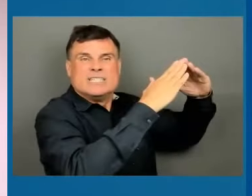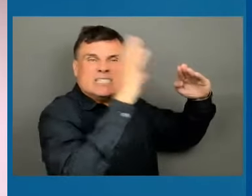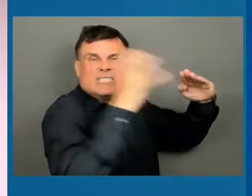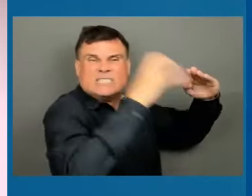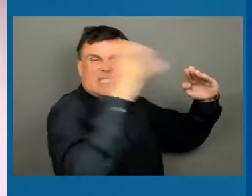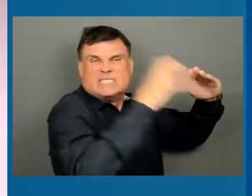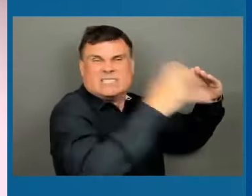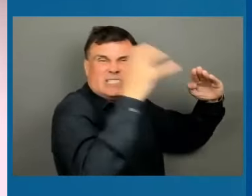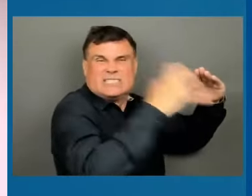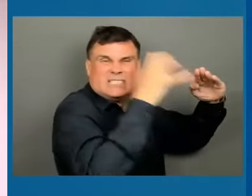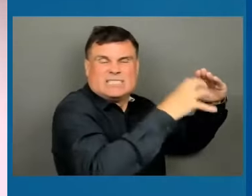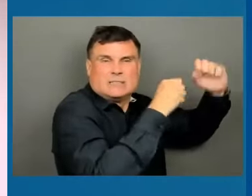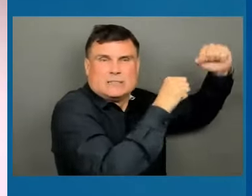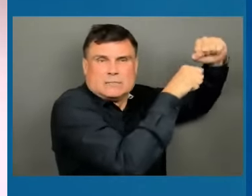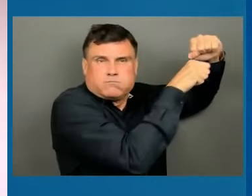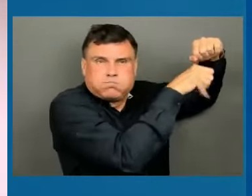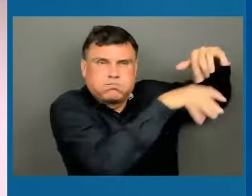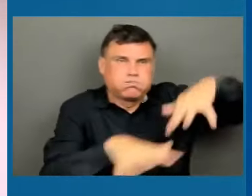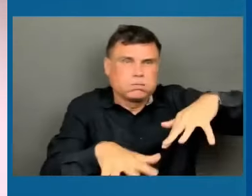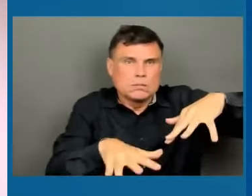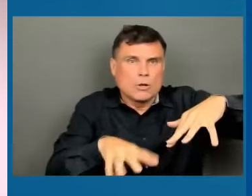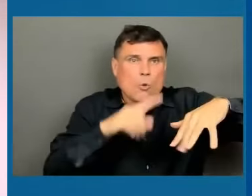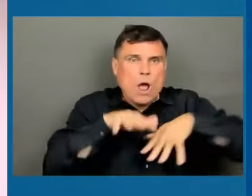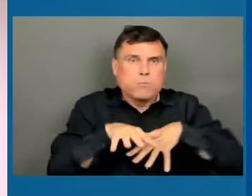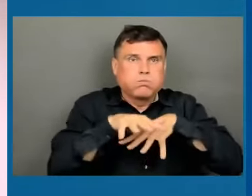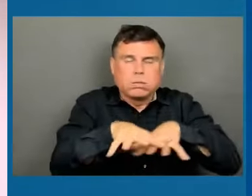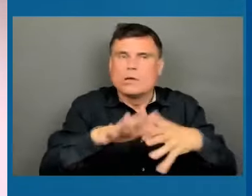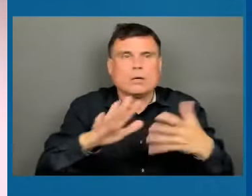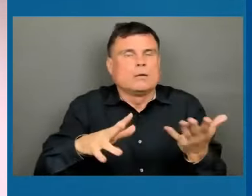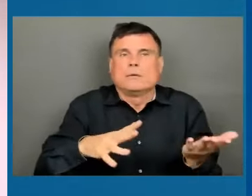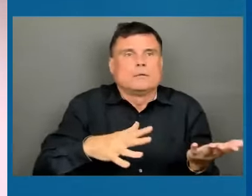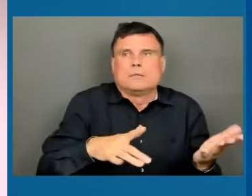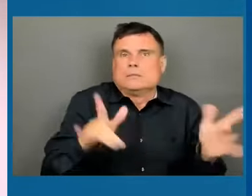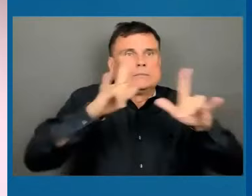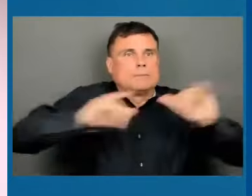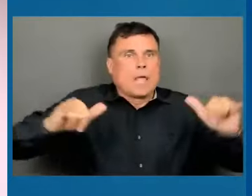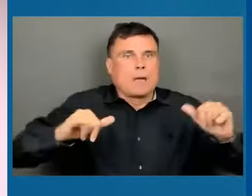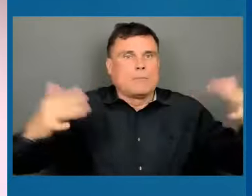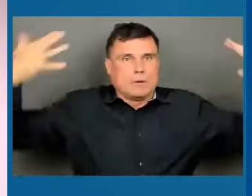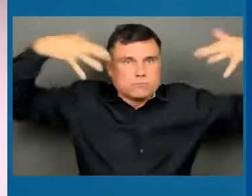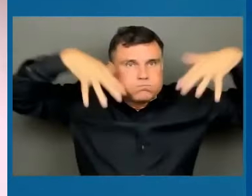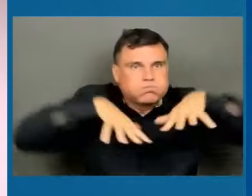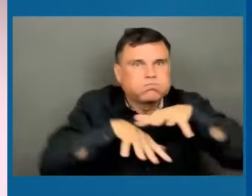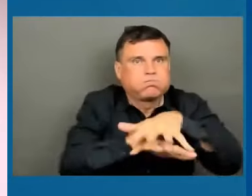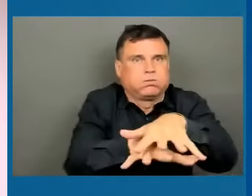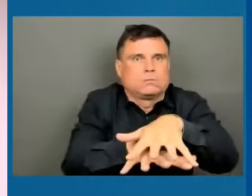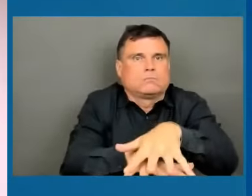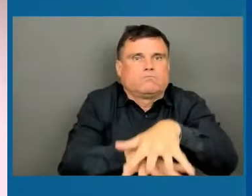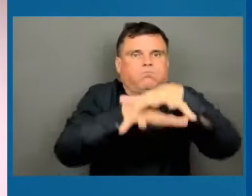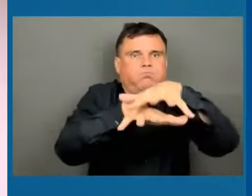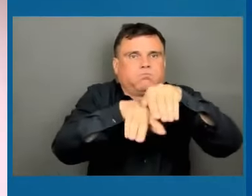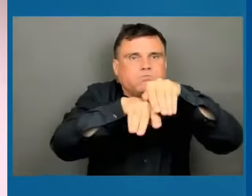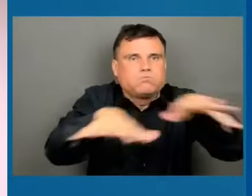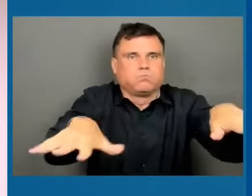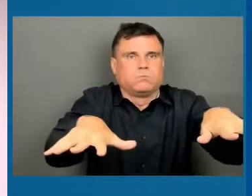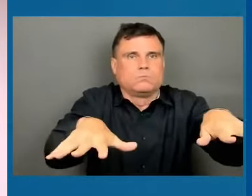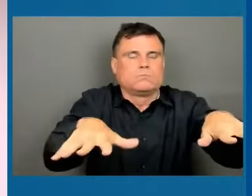process that affects different areas not to say that the flooding does not impact things. So we're watching rivers. We